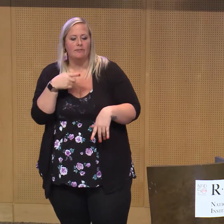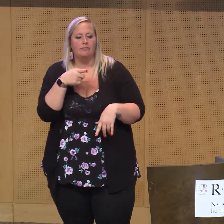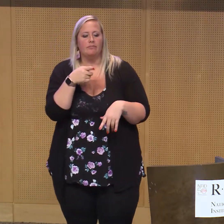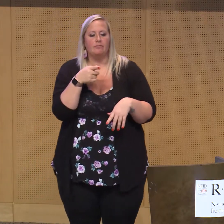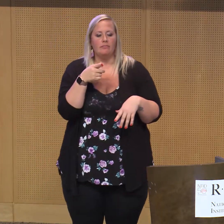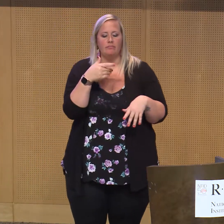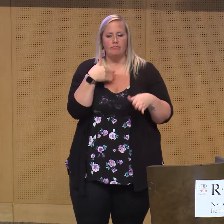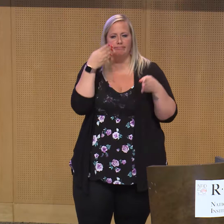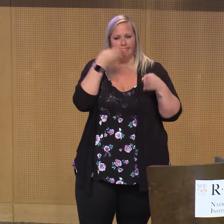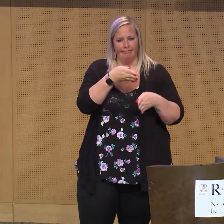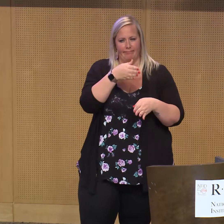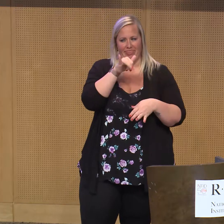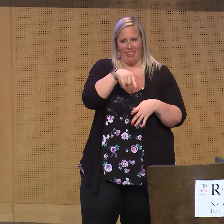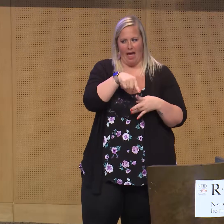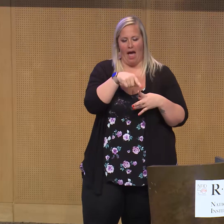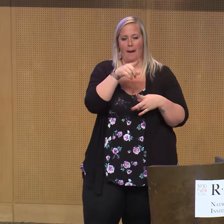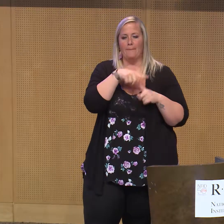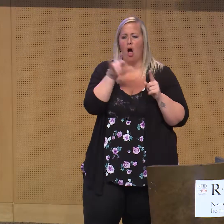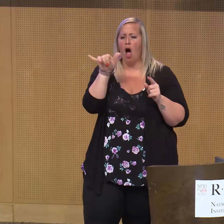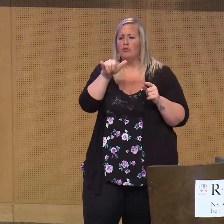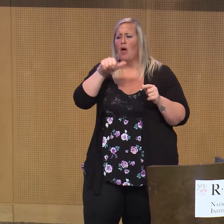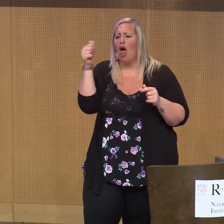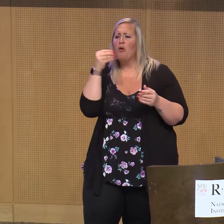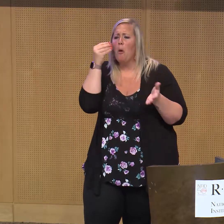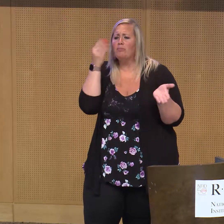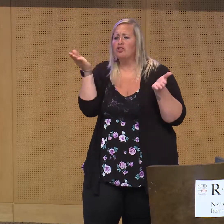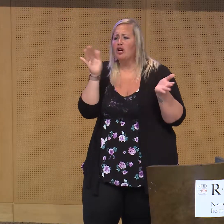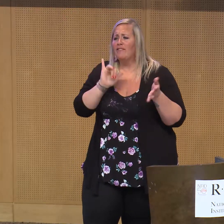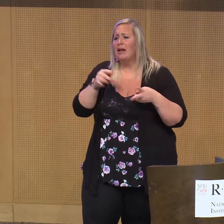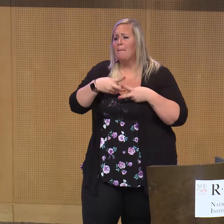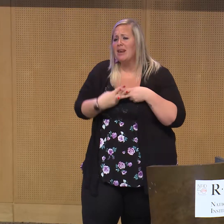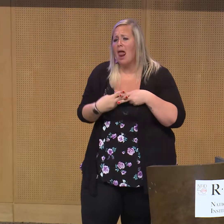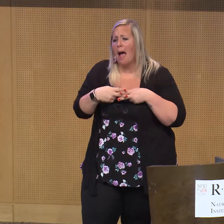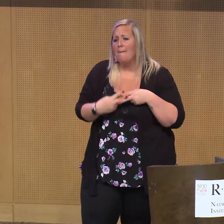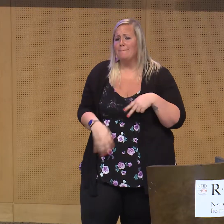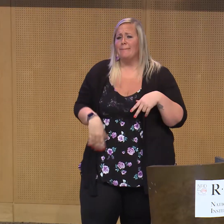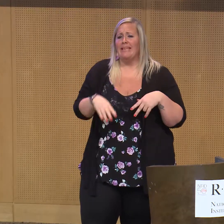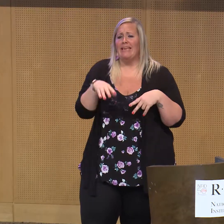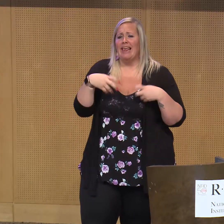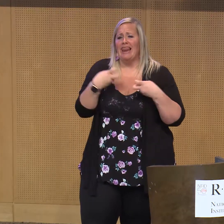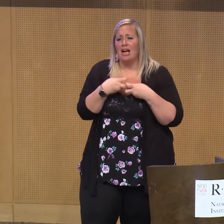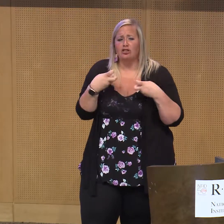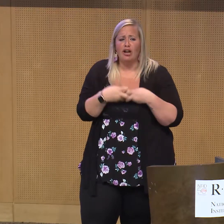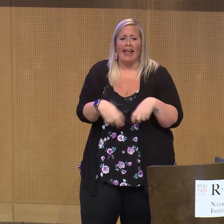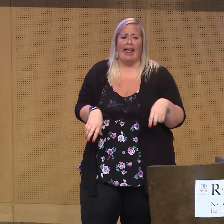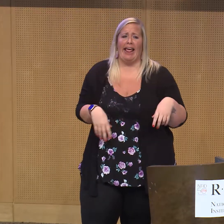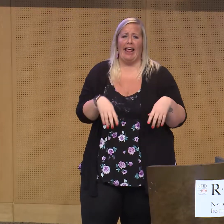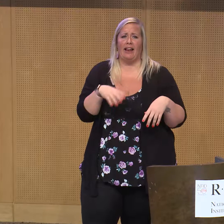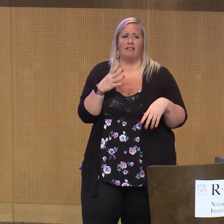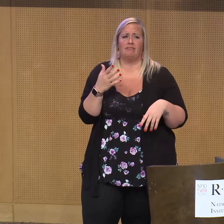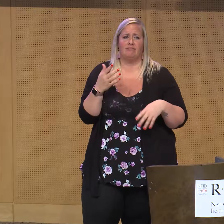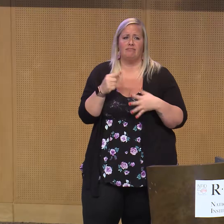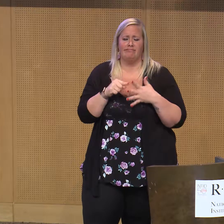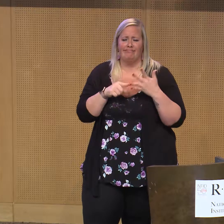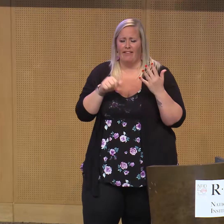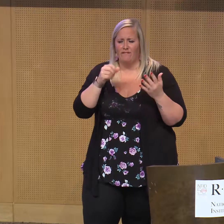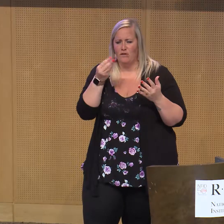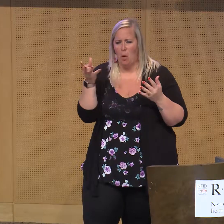or a furnace or whatnot needs servicing, an HVAC company will service it-- other home types of service workers--